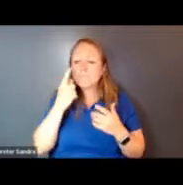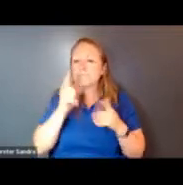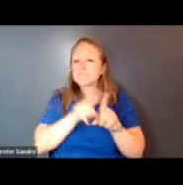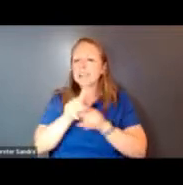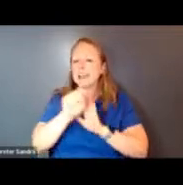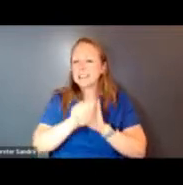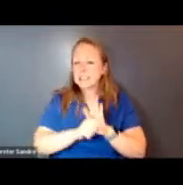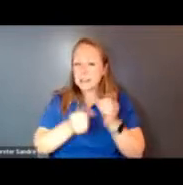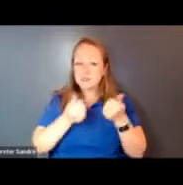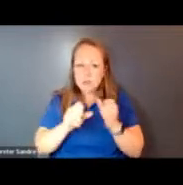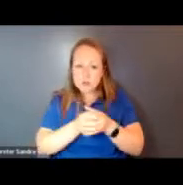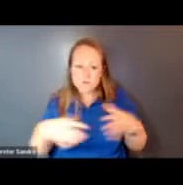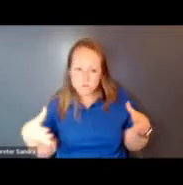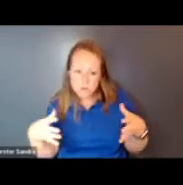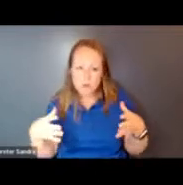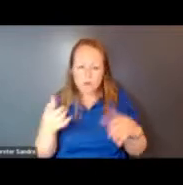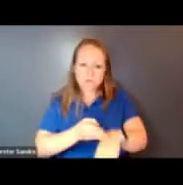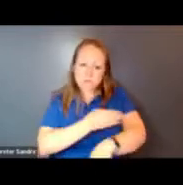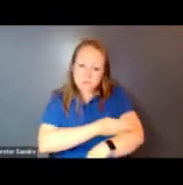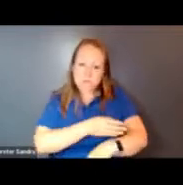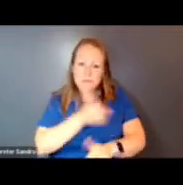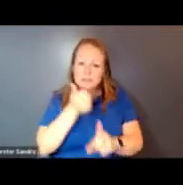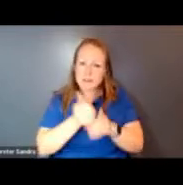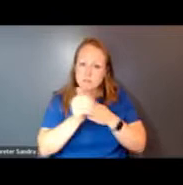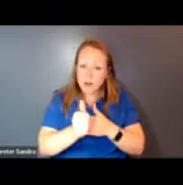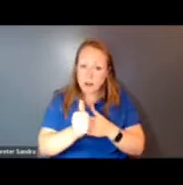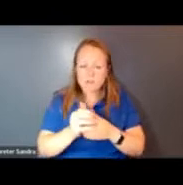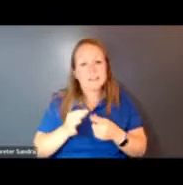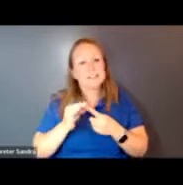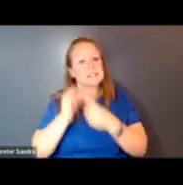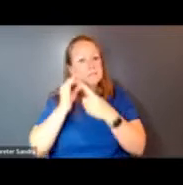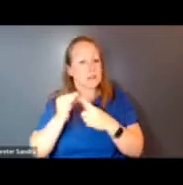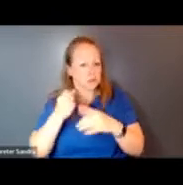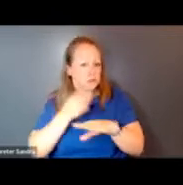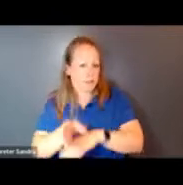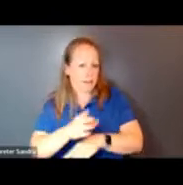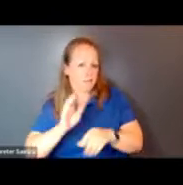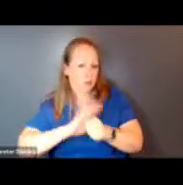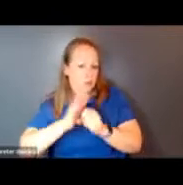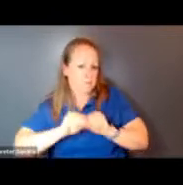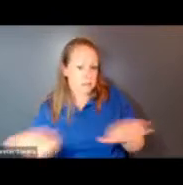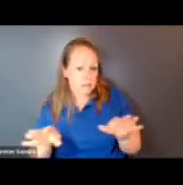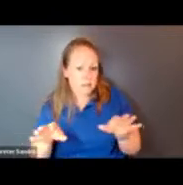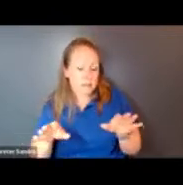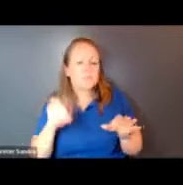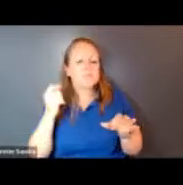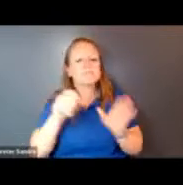direction, particularly in response to the pandemic, states really need to have strong I&A